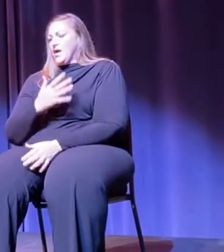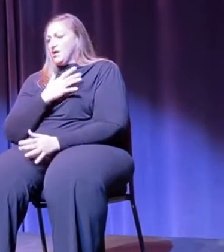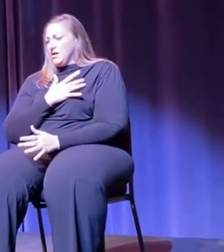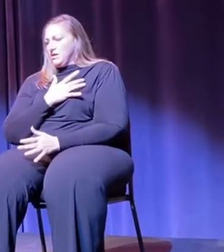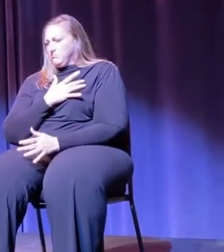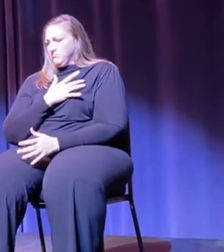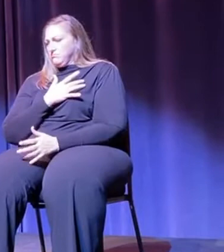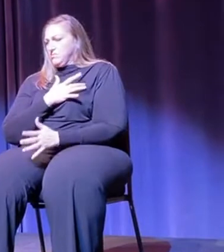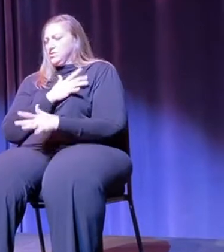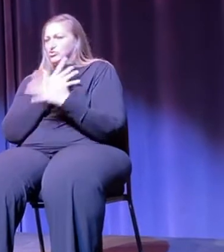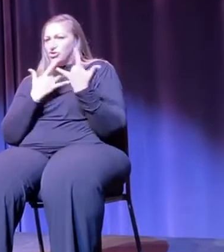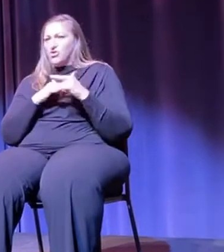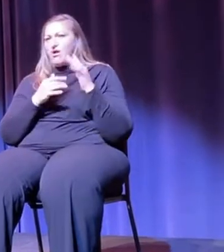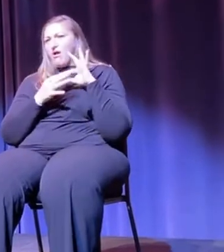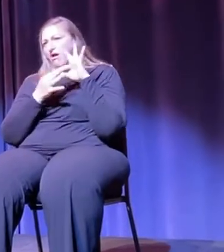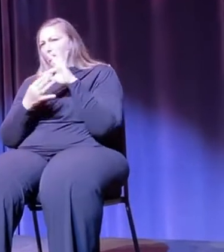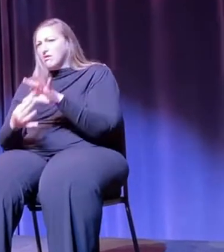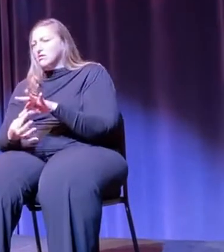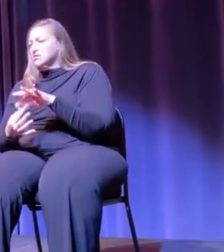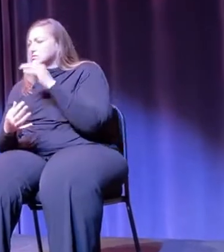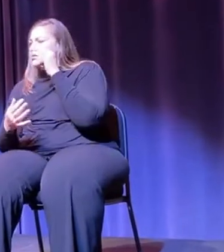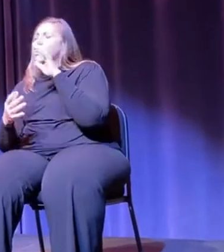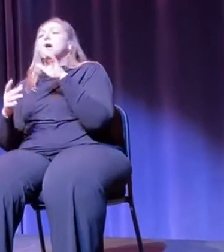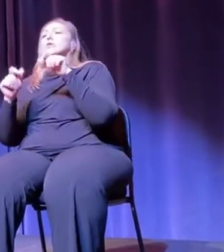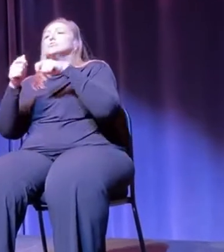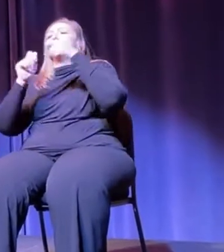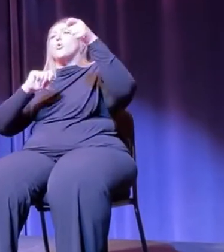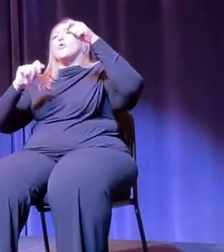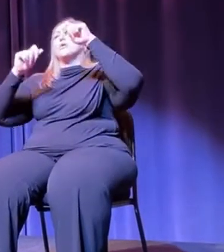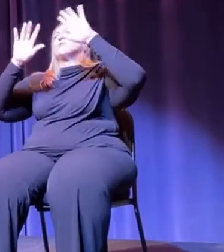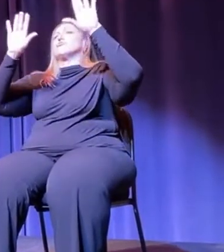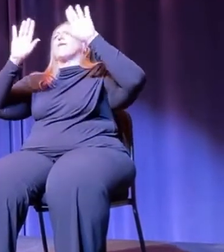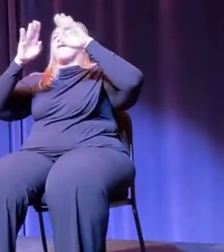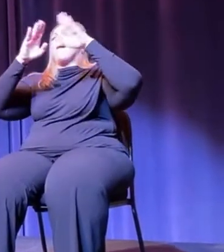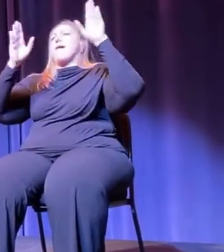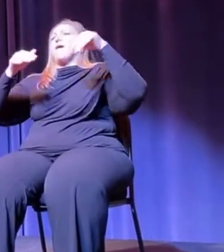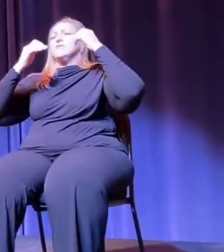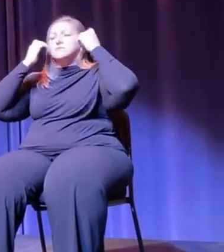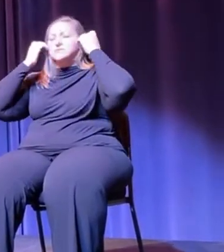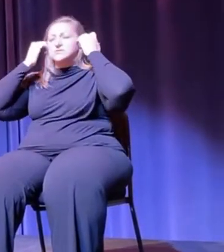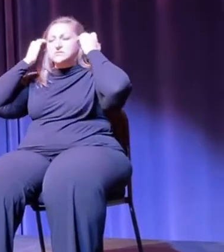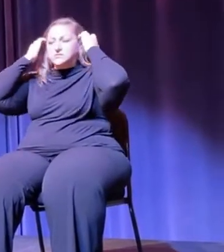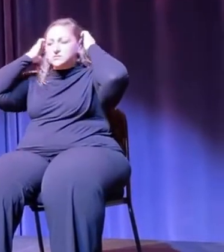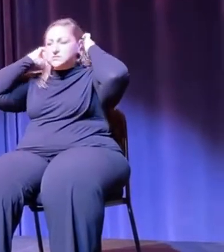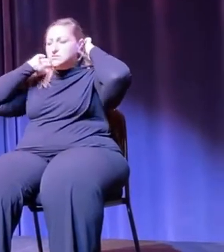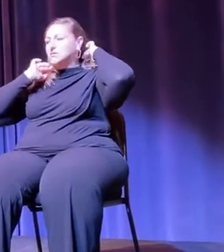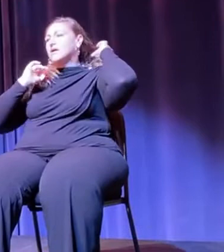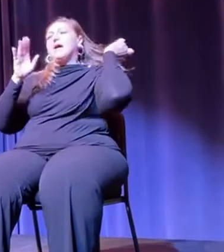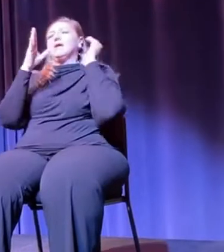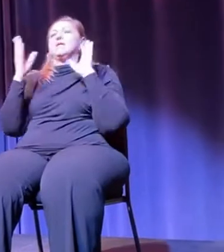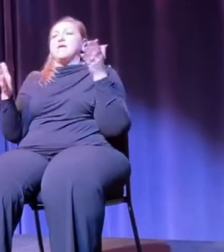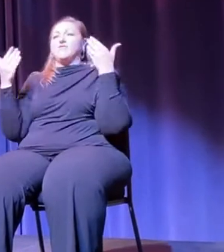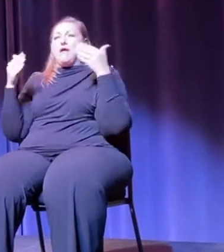and torrin greathouse and Never Angeline North and Mika,